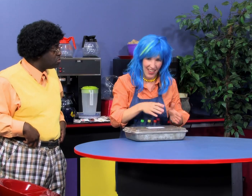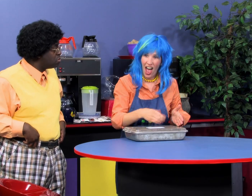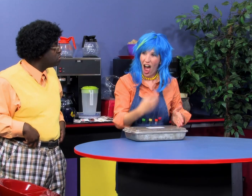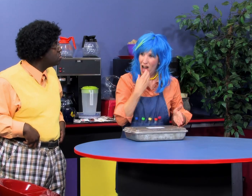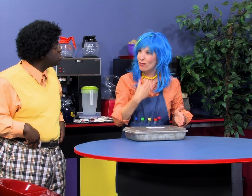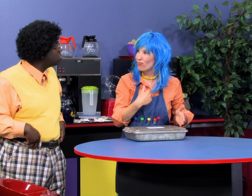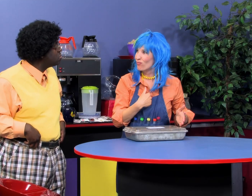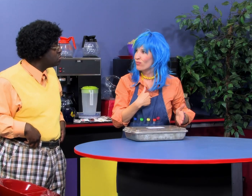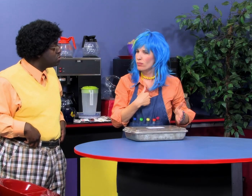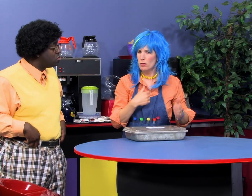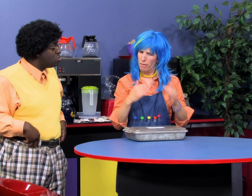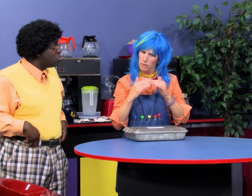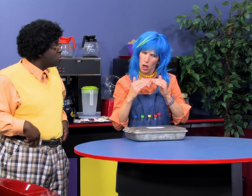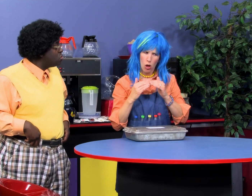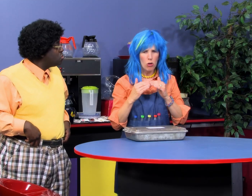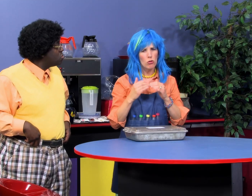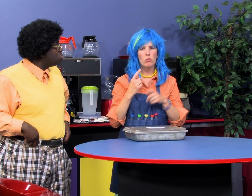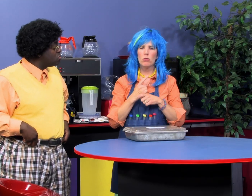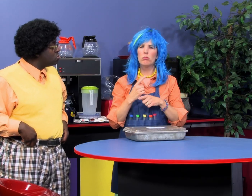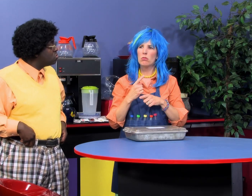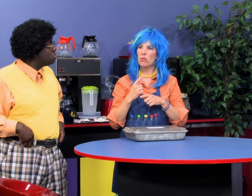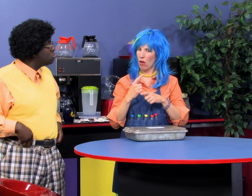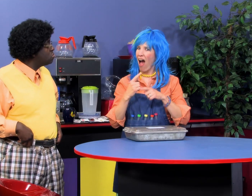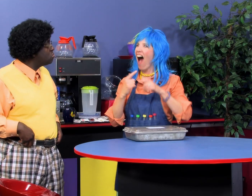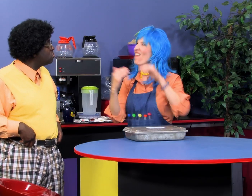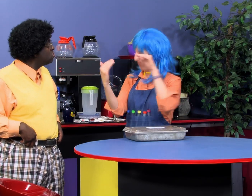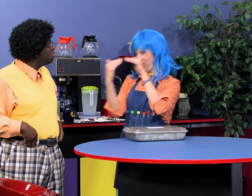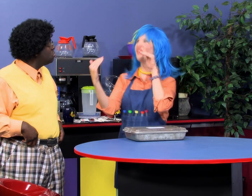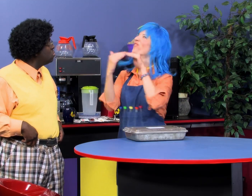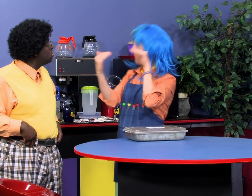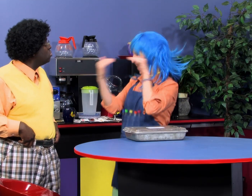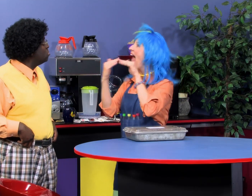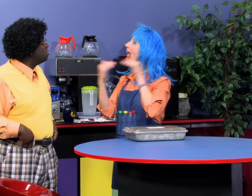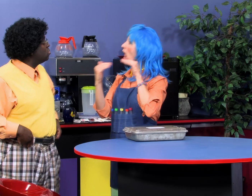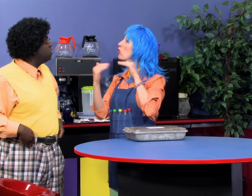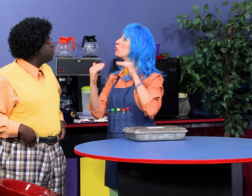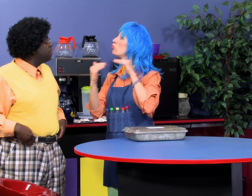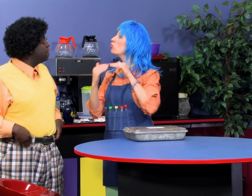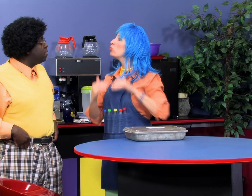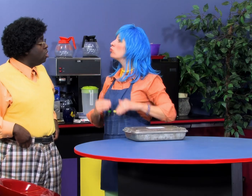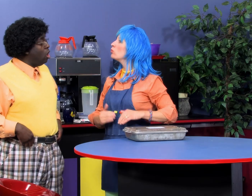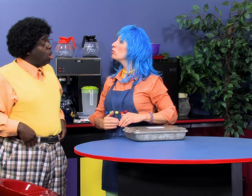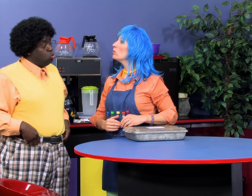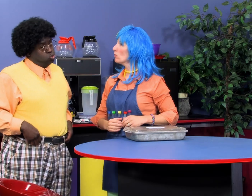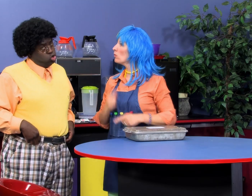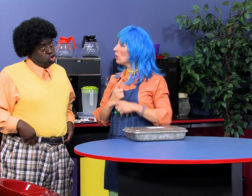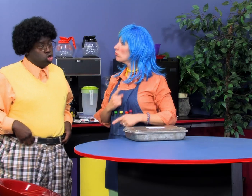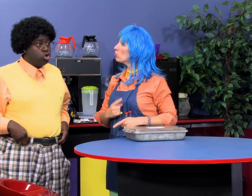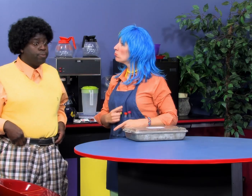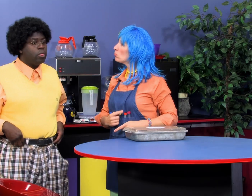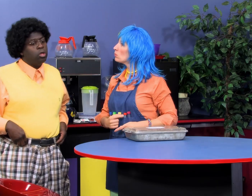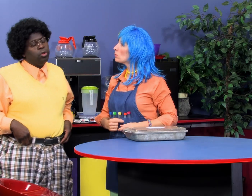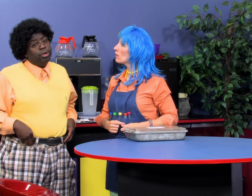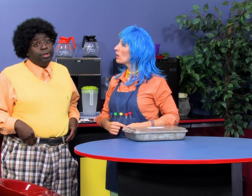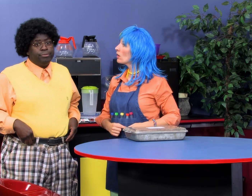SEE, THERE IT IS, AND I'M EATING A PIECE. THAT'S FAIR, RIGHT? OOHH. RIGHT?